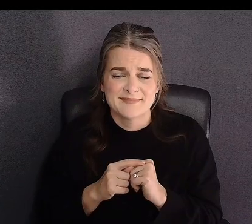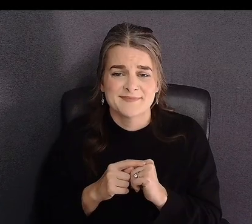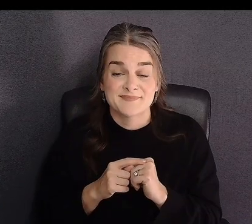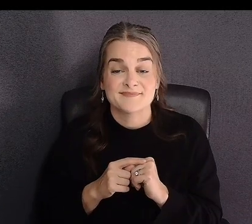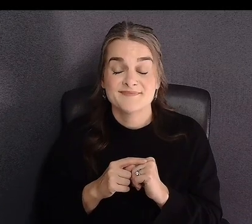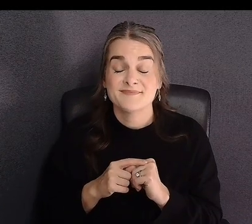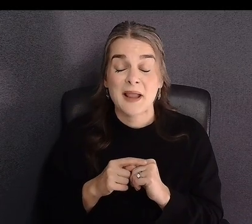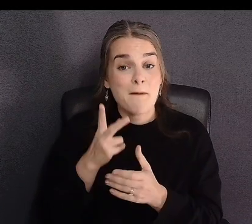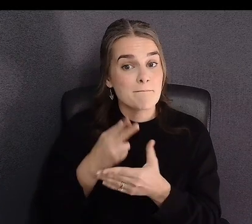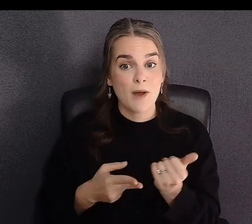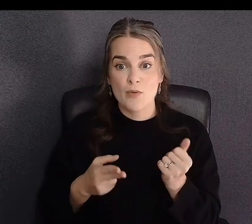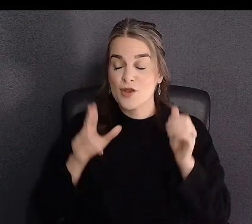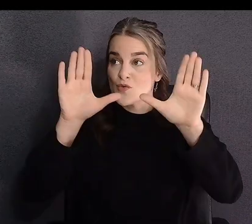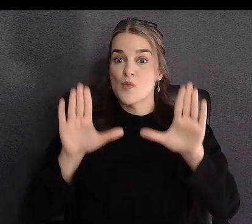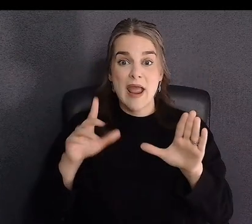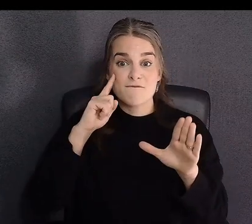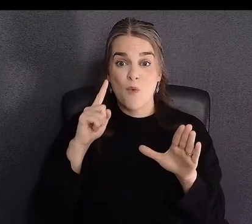But they're really great for low vision and folks